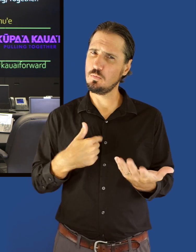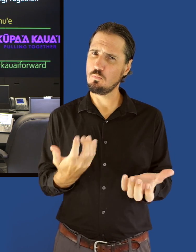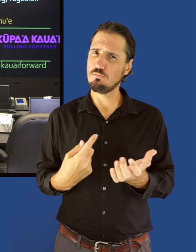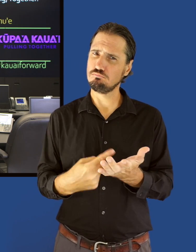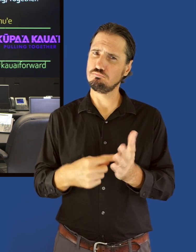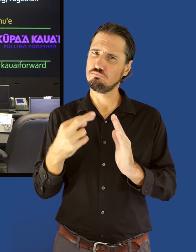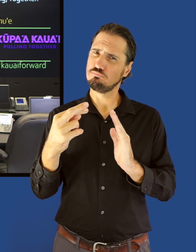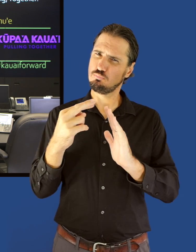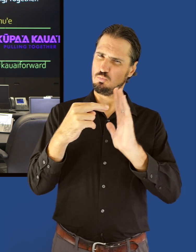rules today…